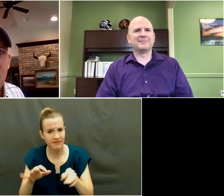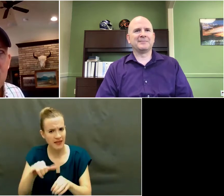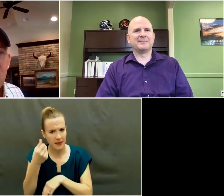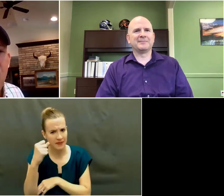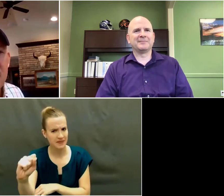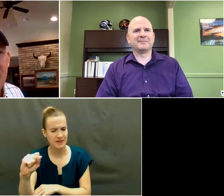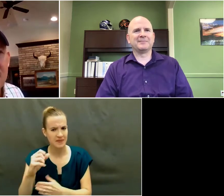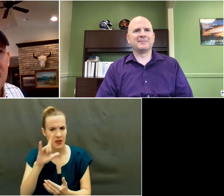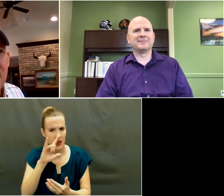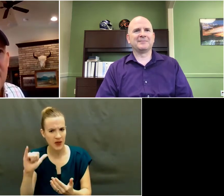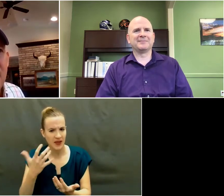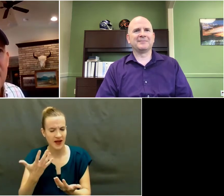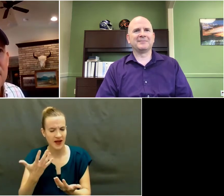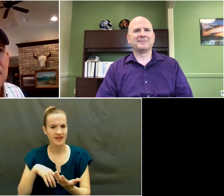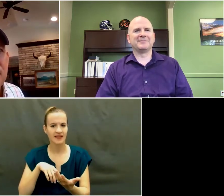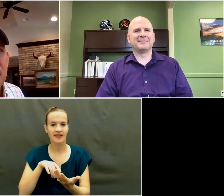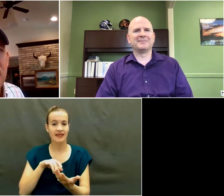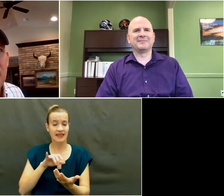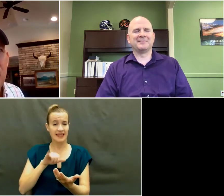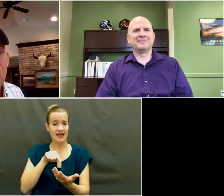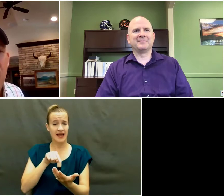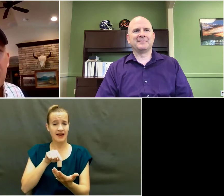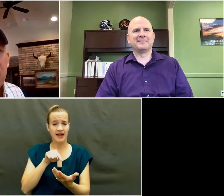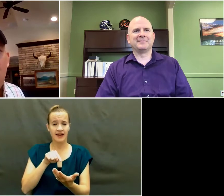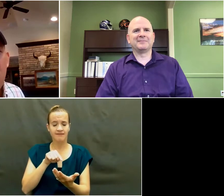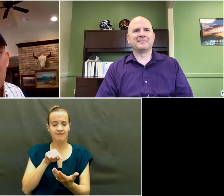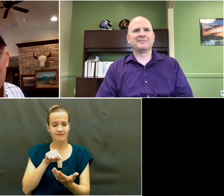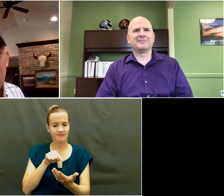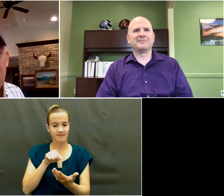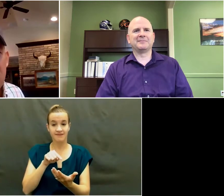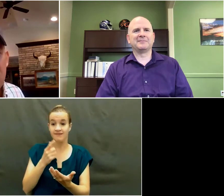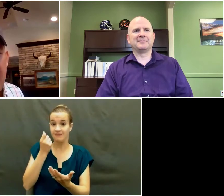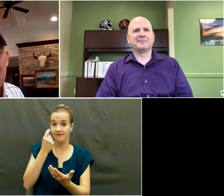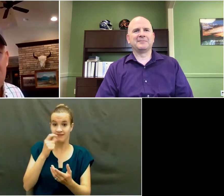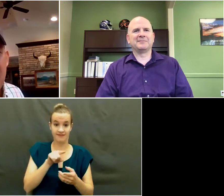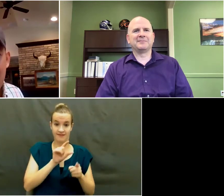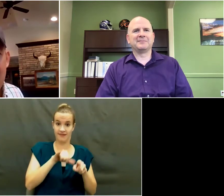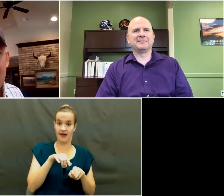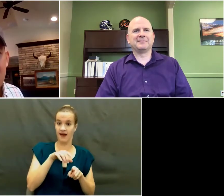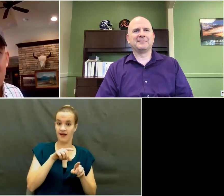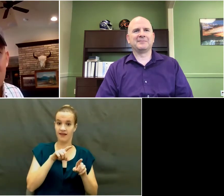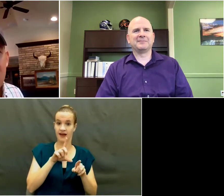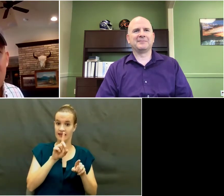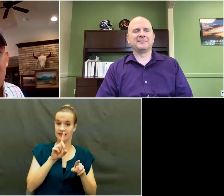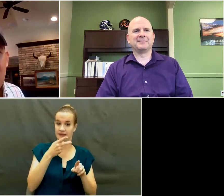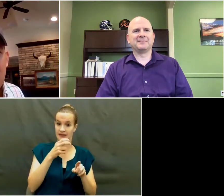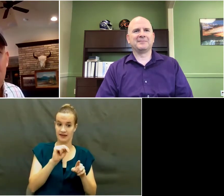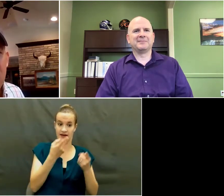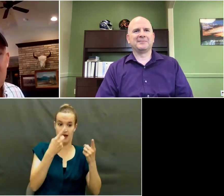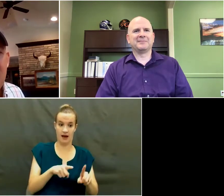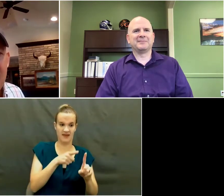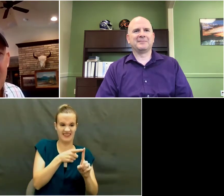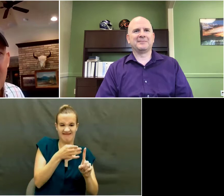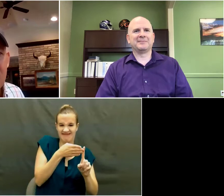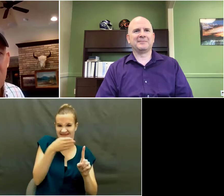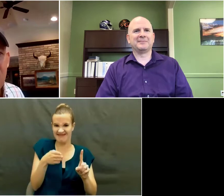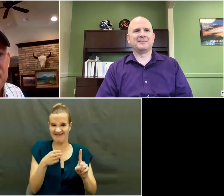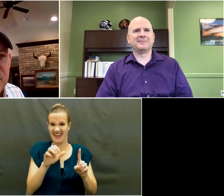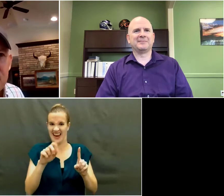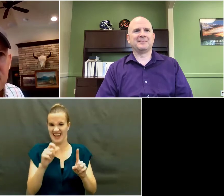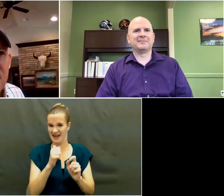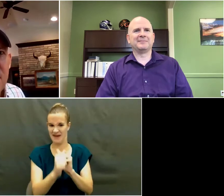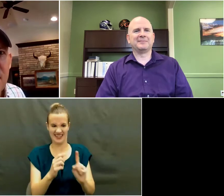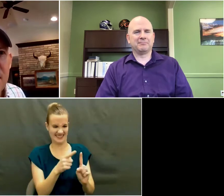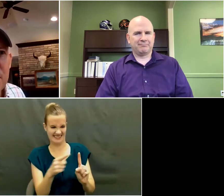it was in the context of right before the passage of the ADA essentially, around 1988. And so there